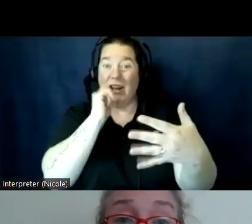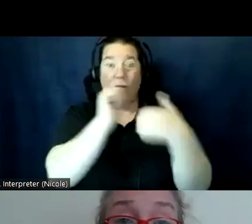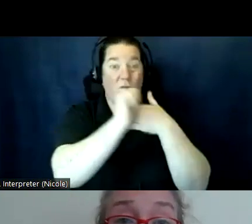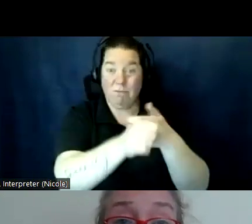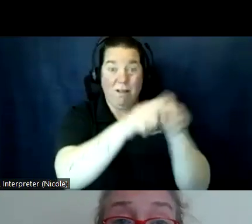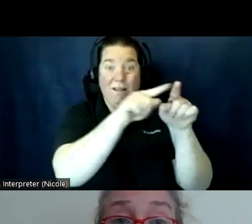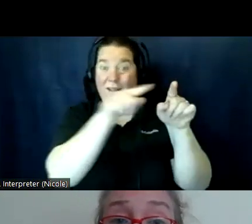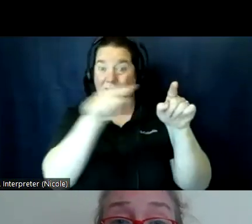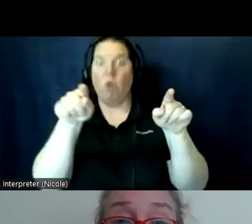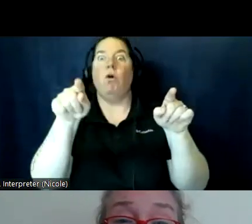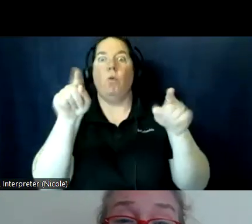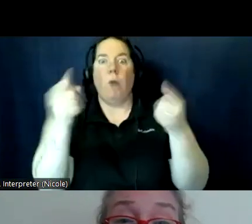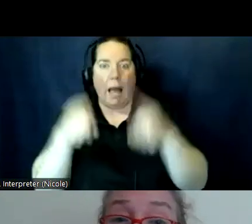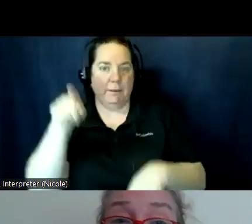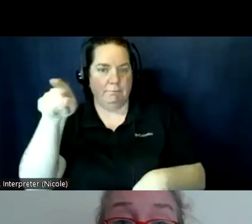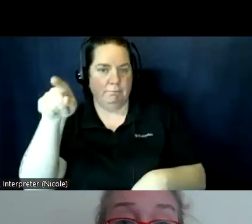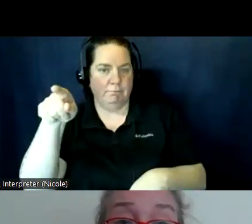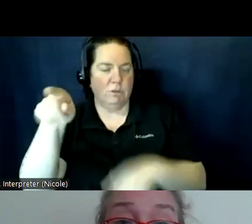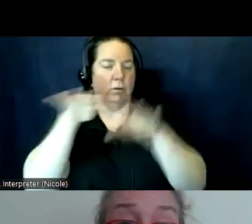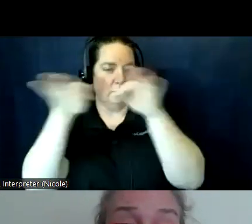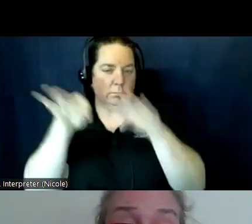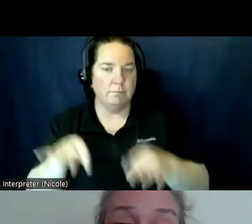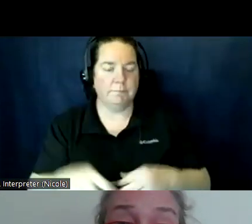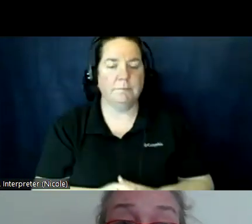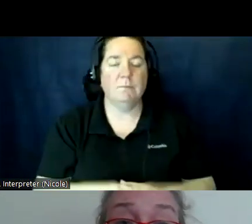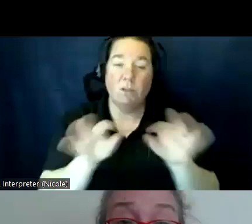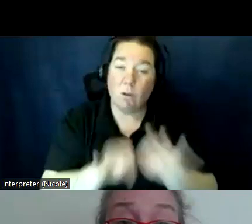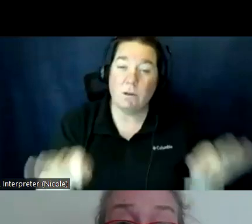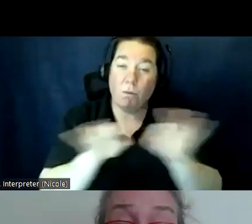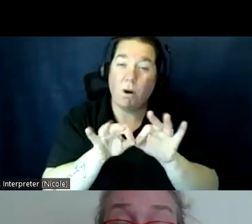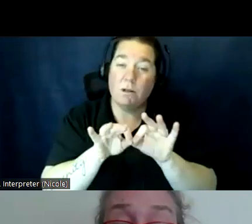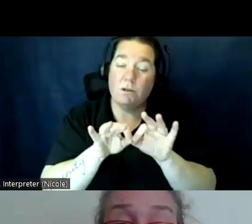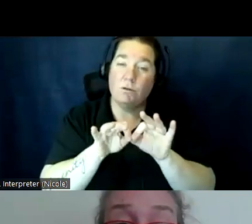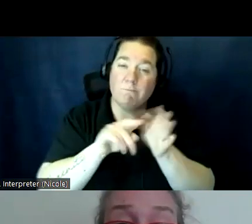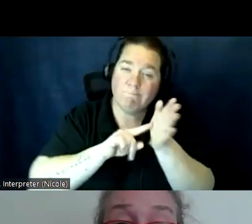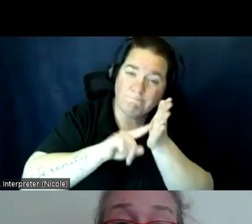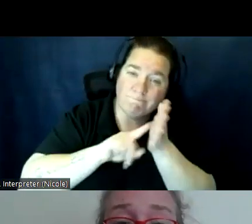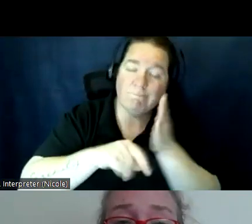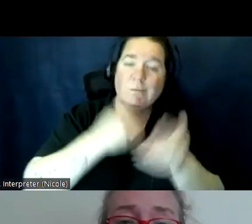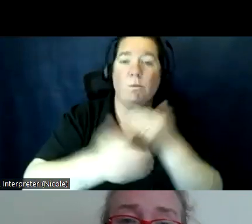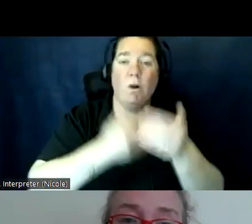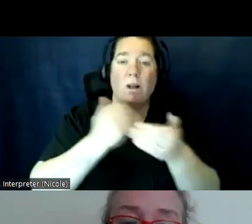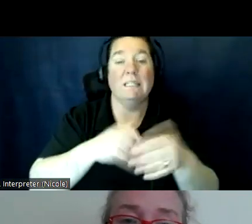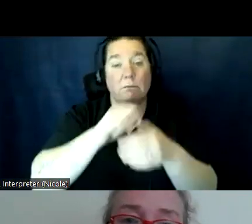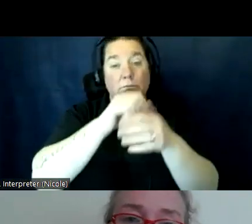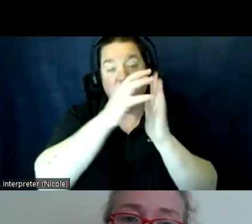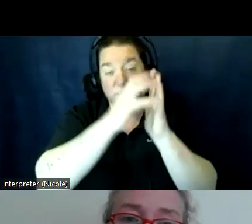It's important to look into the process. As I said it's very robust. There's also